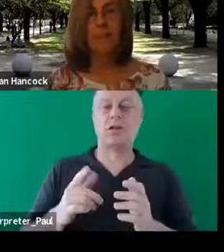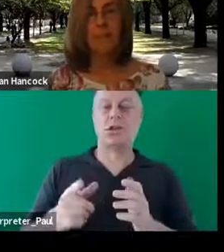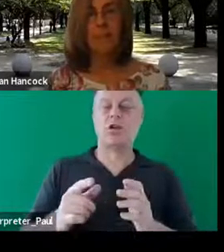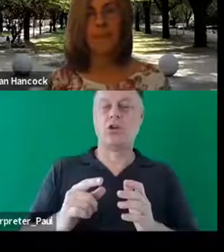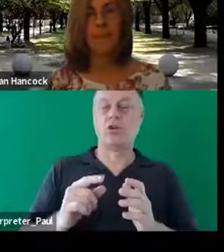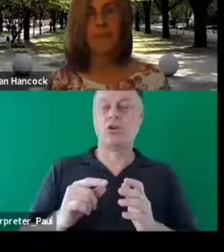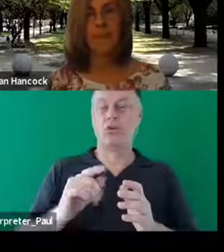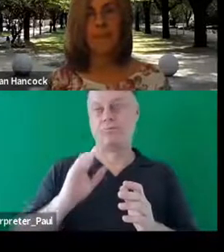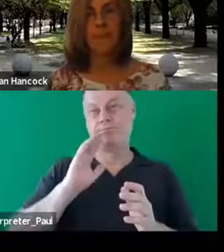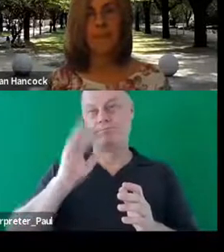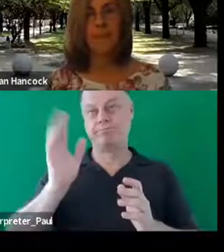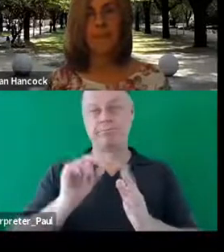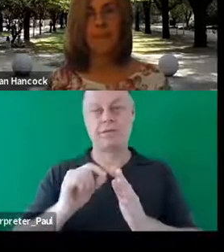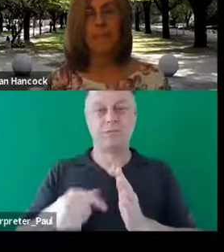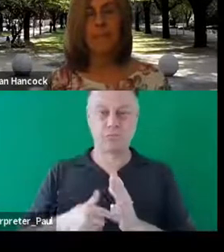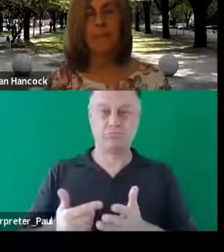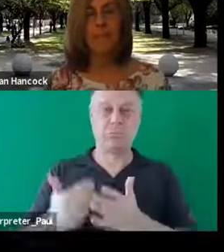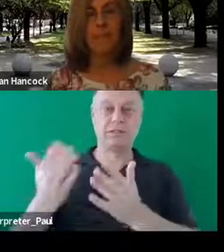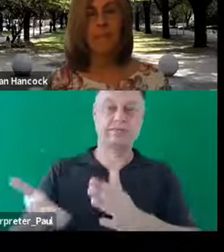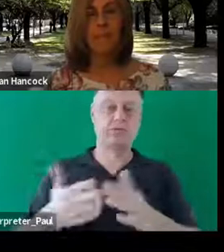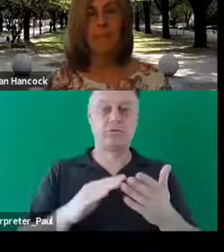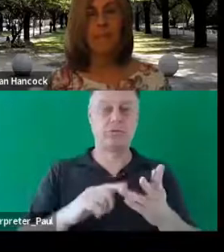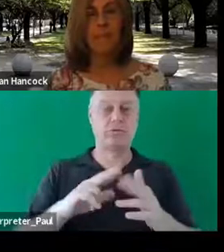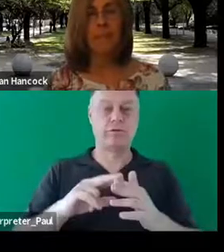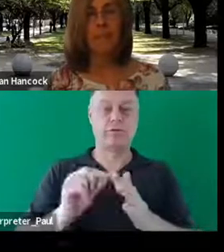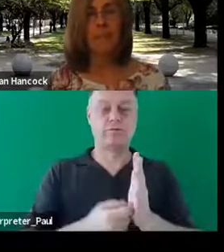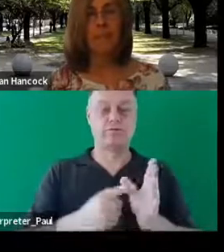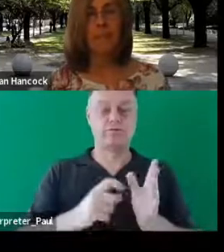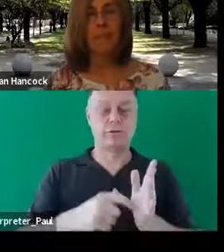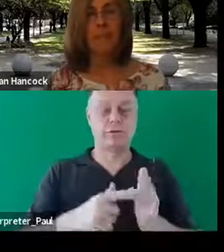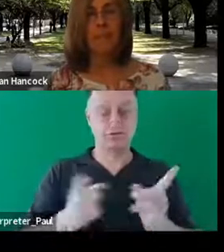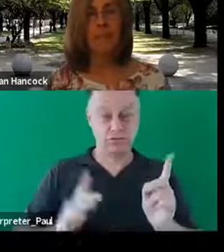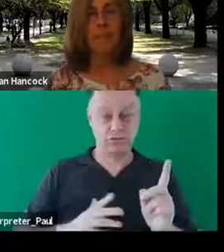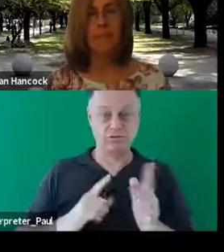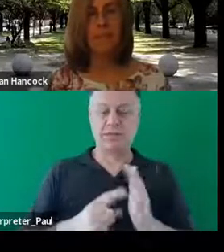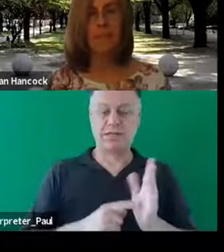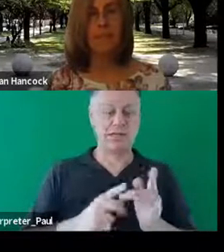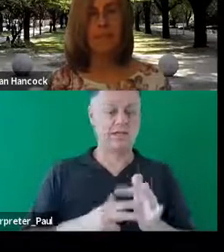so if anyone is interested in utilising that, I know that Elaine would be very happy to share it.